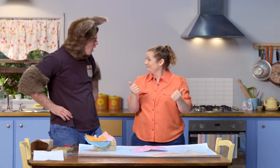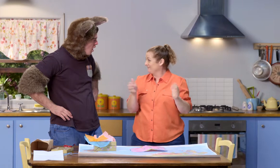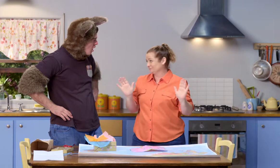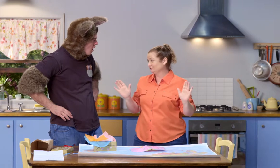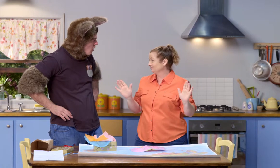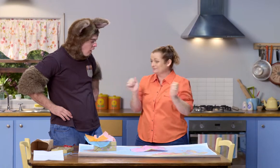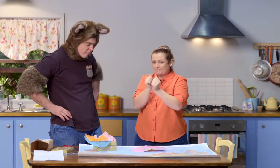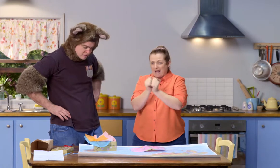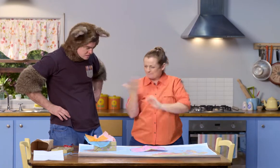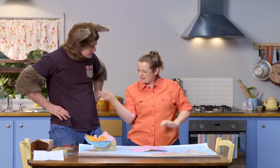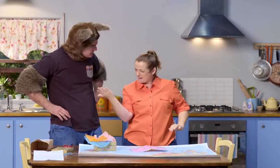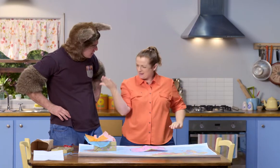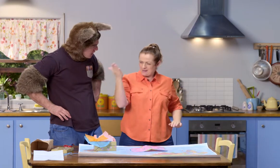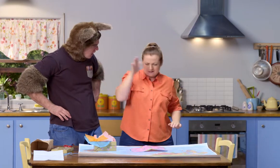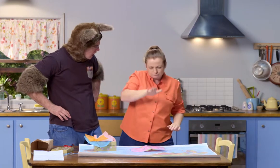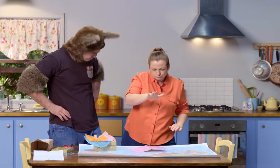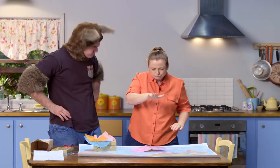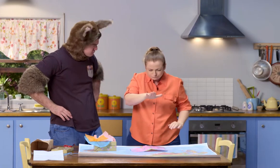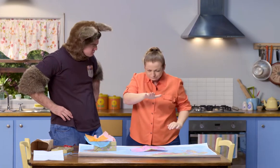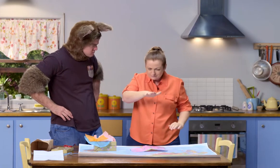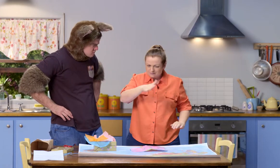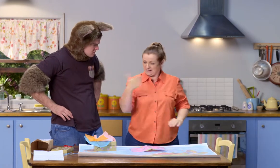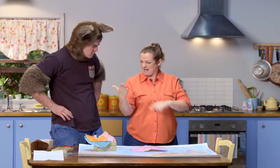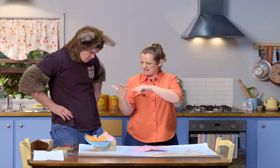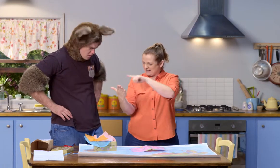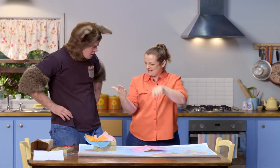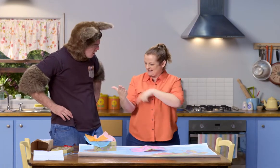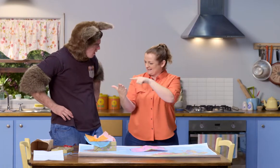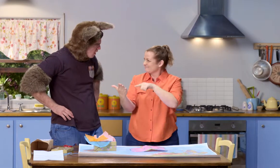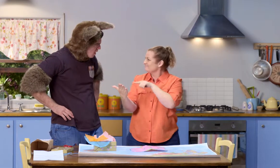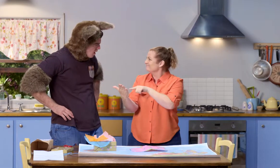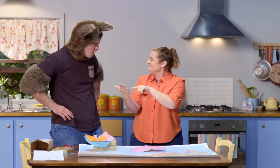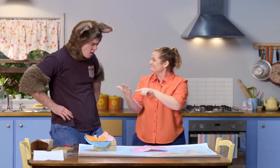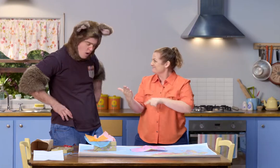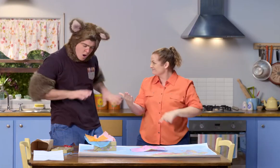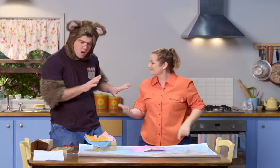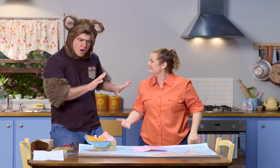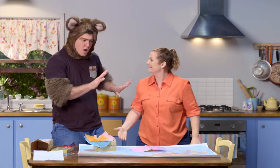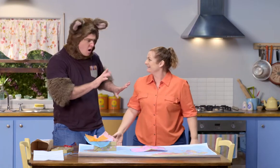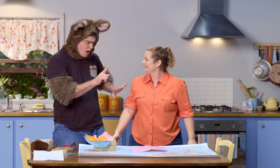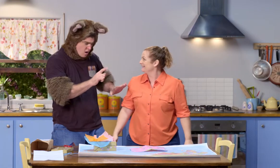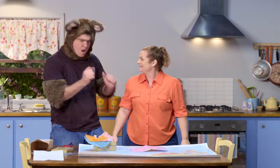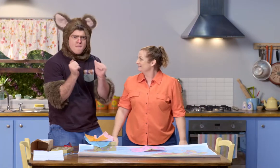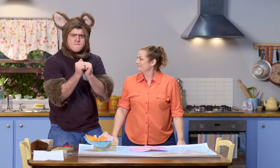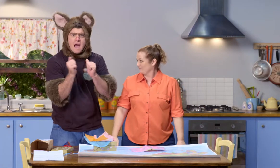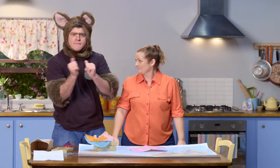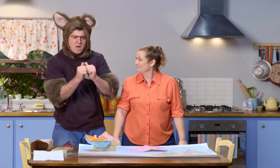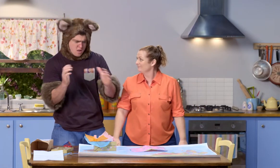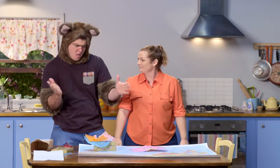Then you take your paper, lay it on top of the water and when you take it off, the paint has covered the paper. Huh? Paper?